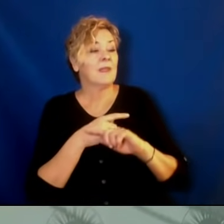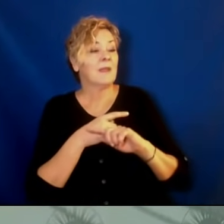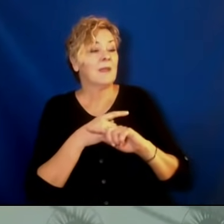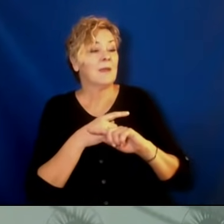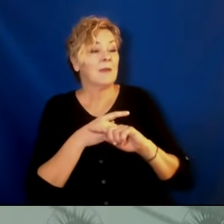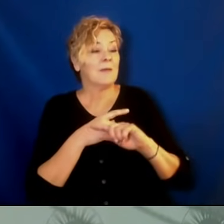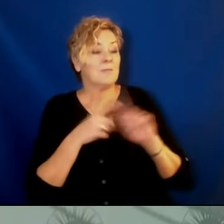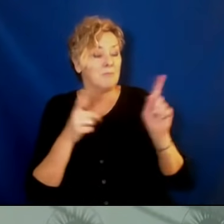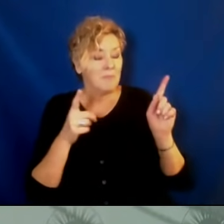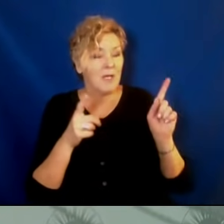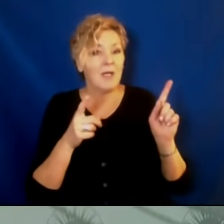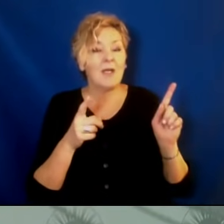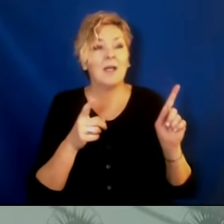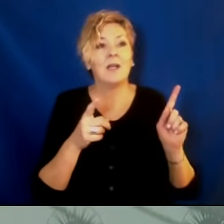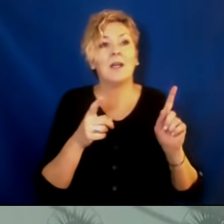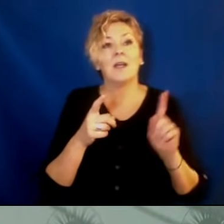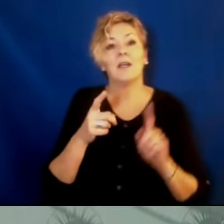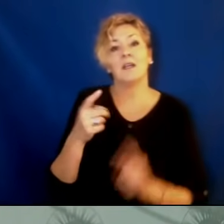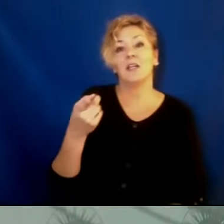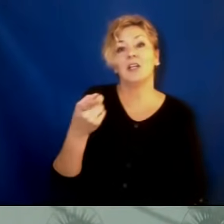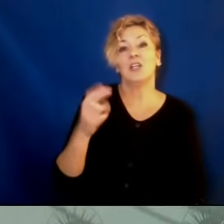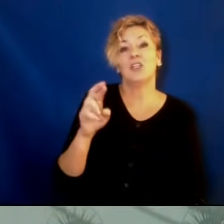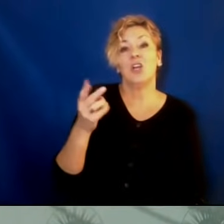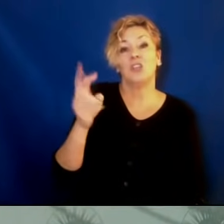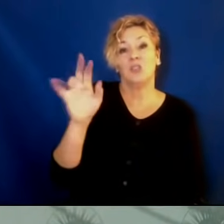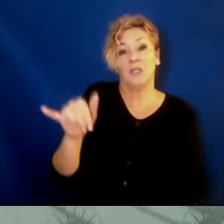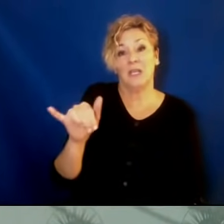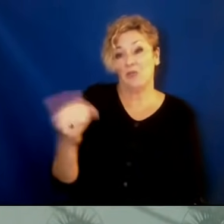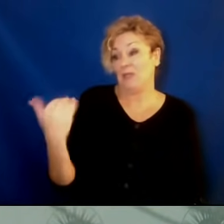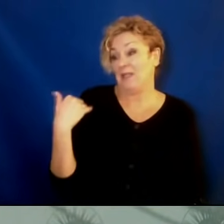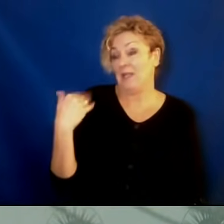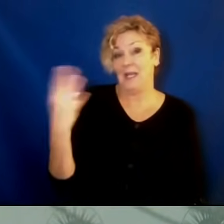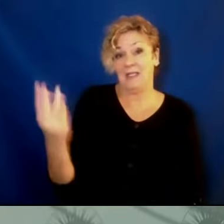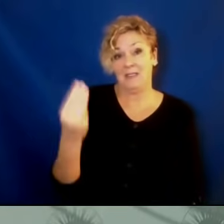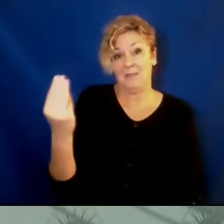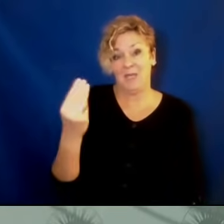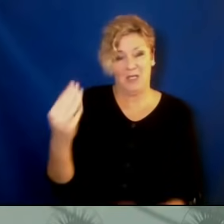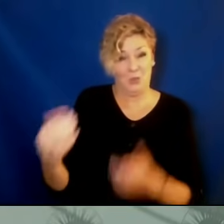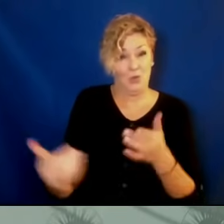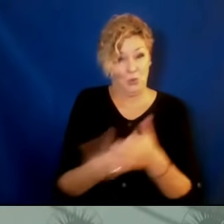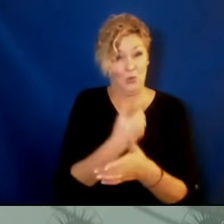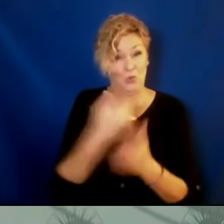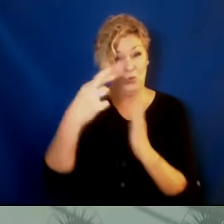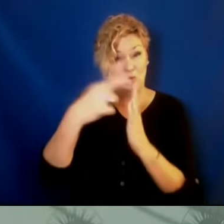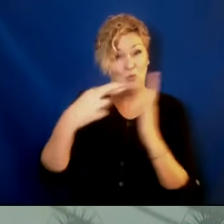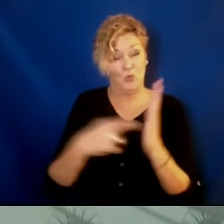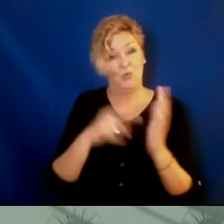that is particularly, obviously frustrating for the overwhelming majority of people who are following public health guidelines in